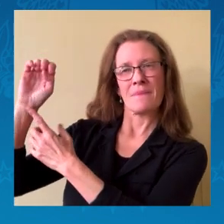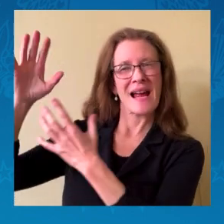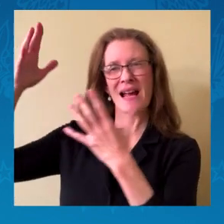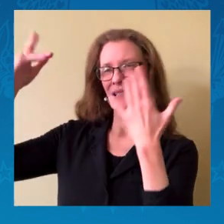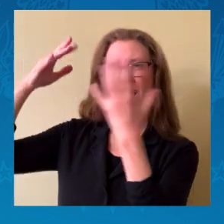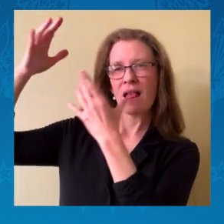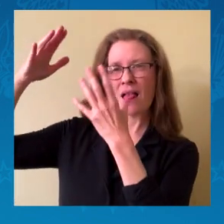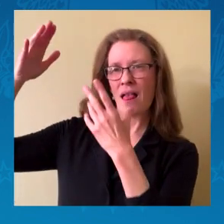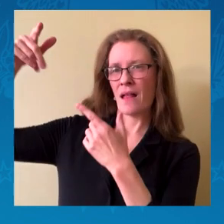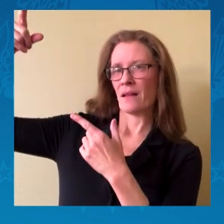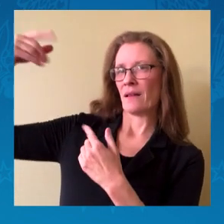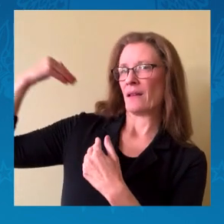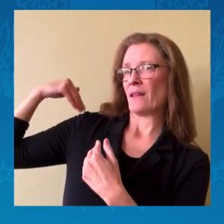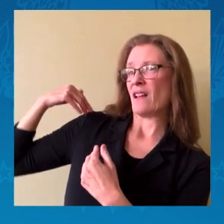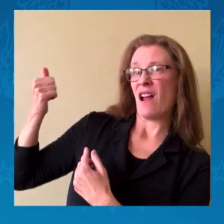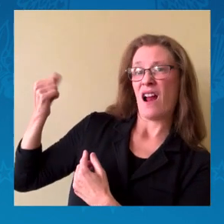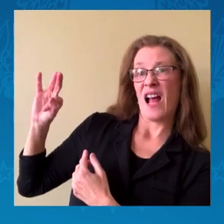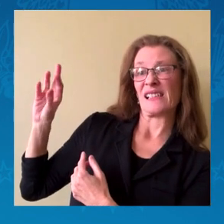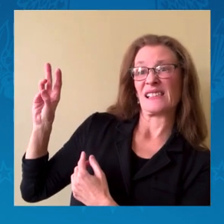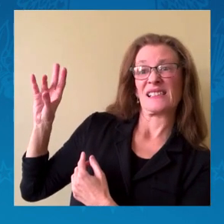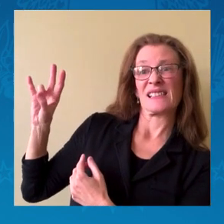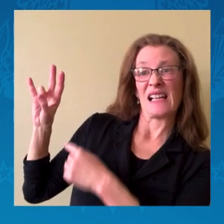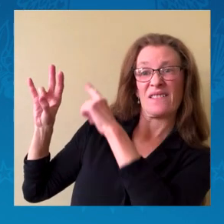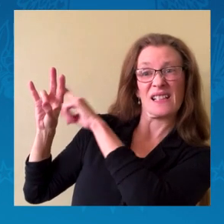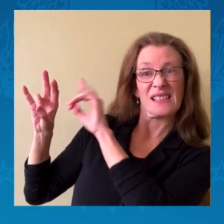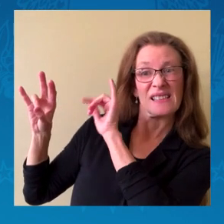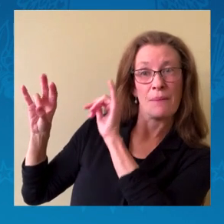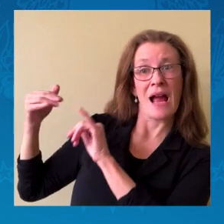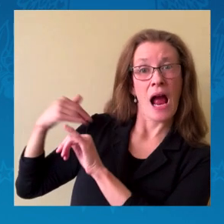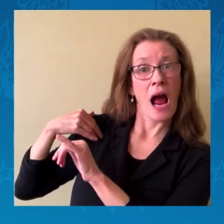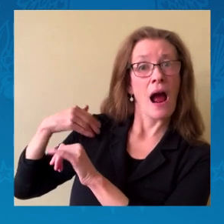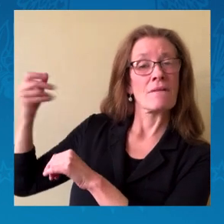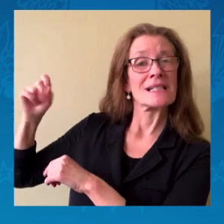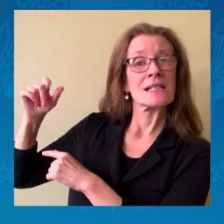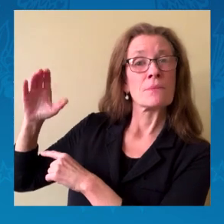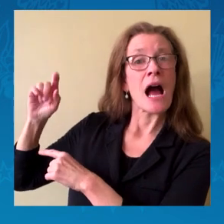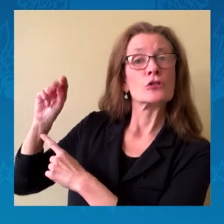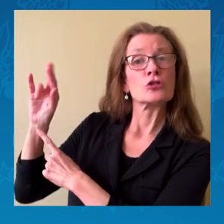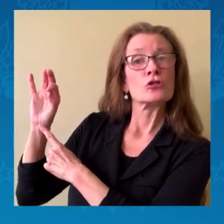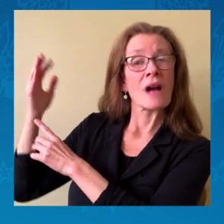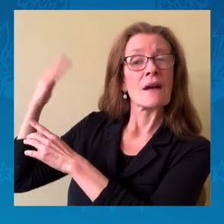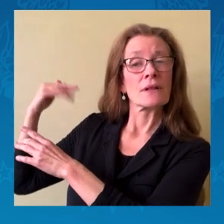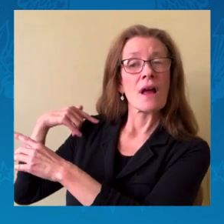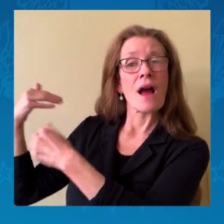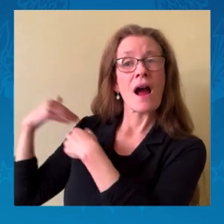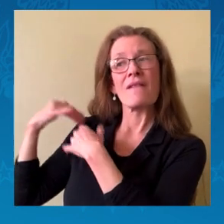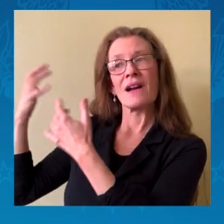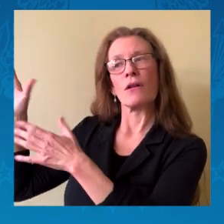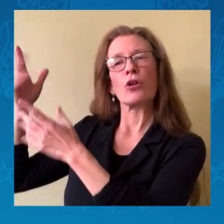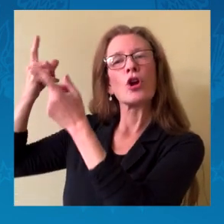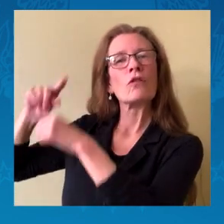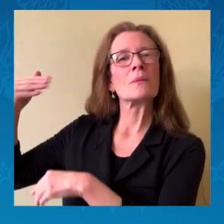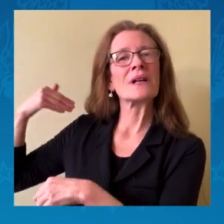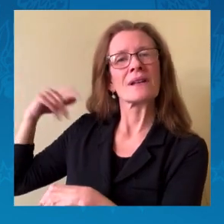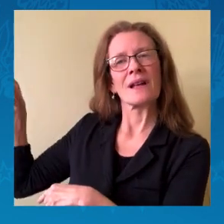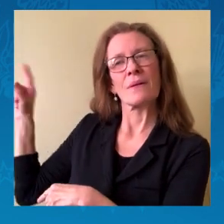Treaty and related core treaties, conventions and agreements. A major effort of the department, along with NASA,